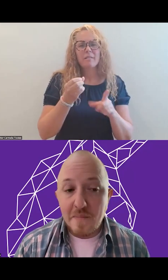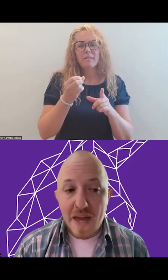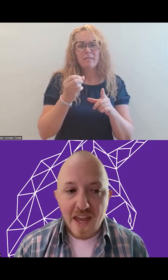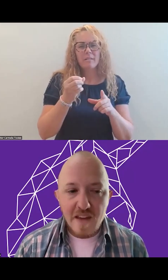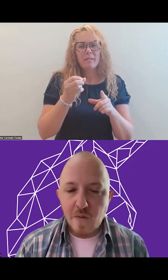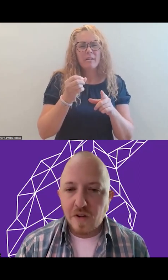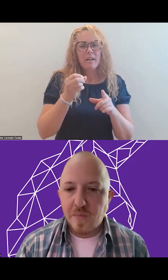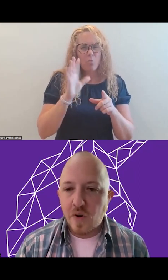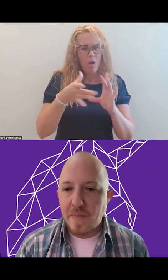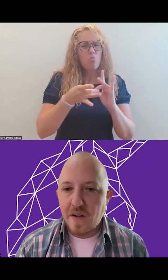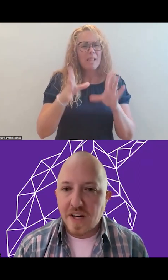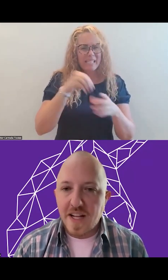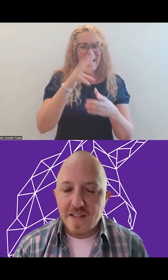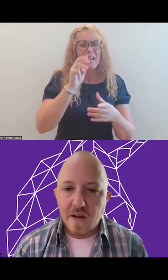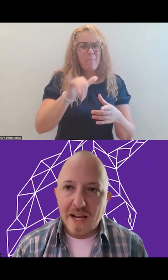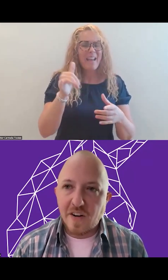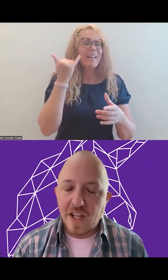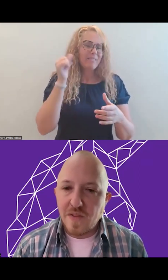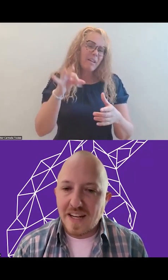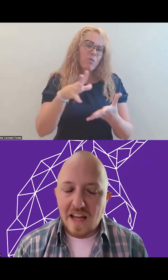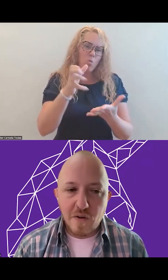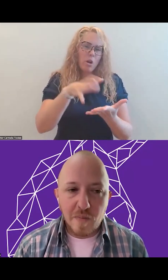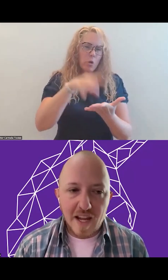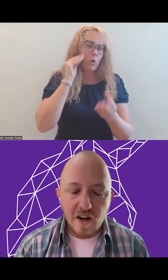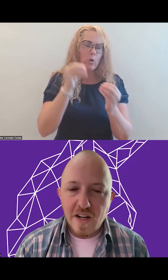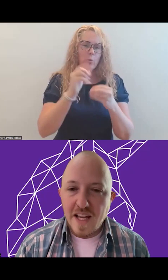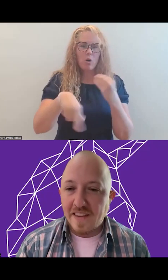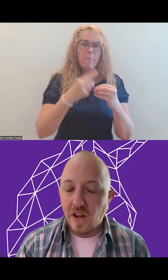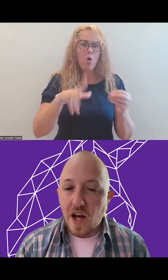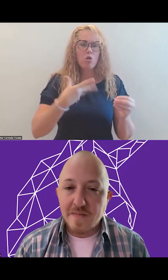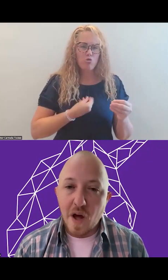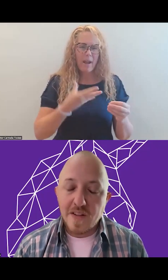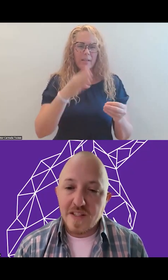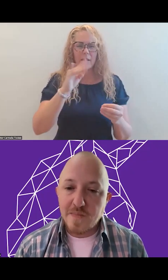MAY, IF YOU WANT TO LEARN MORE ABOUT TRANS AND NON-BINARY YOUTH WITH THE POLICIES,